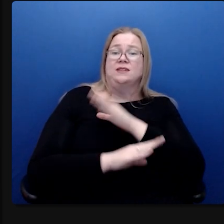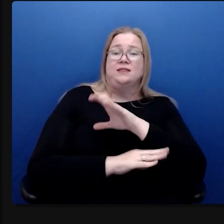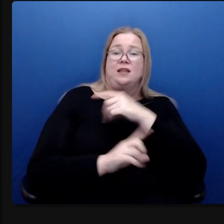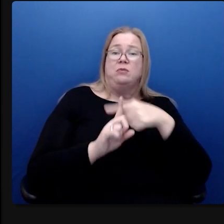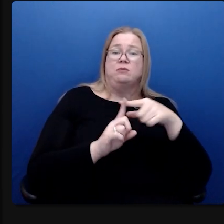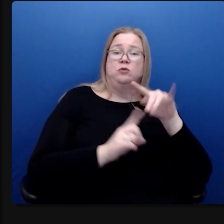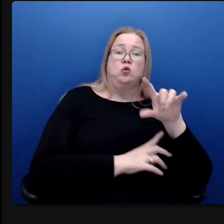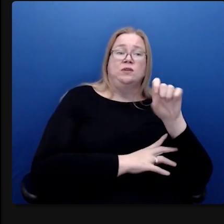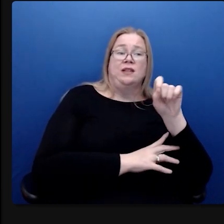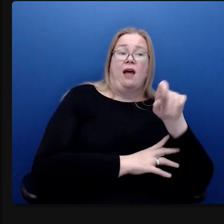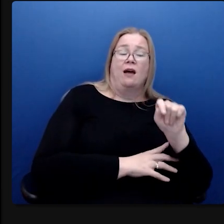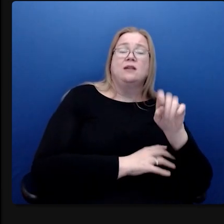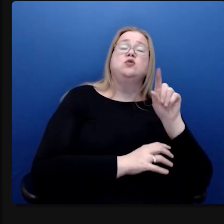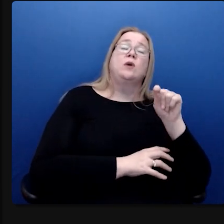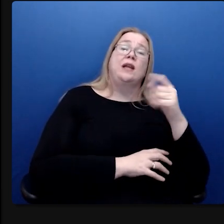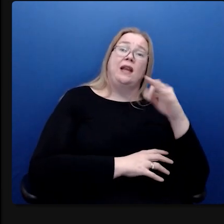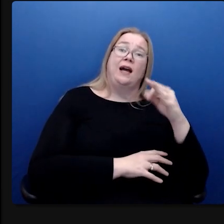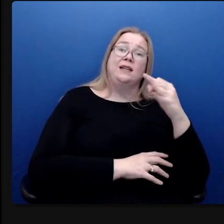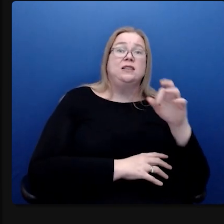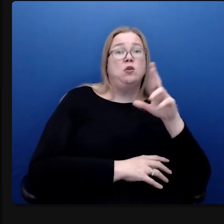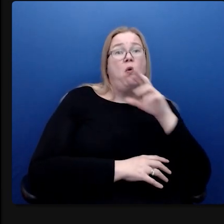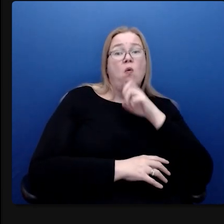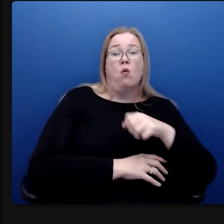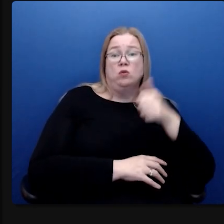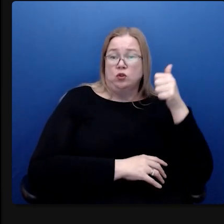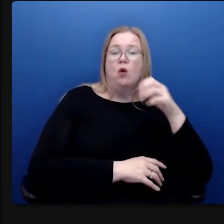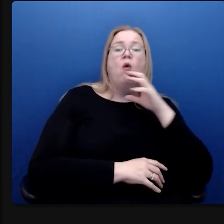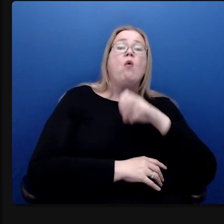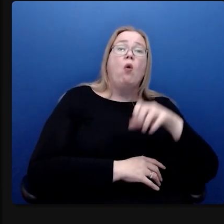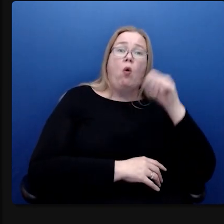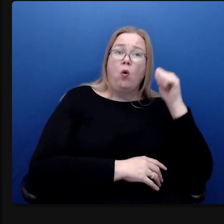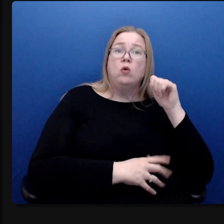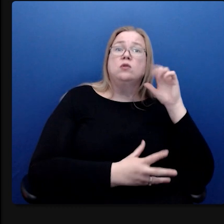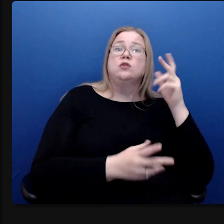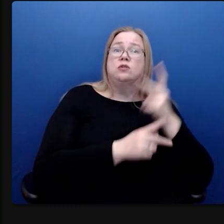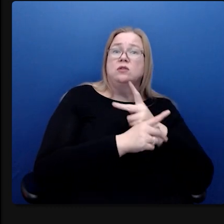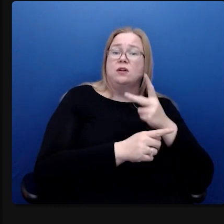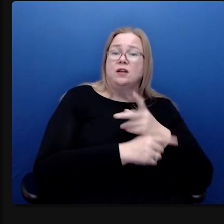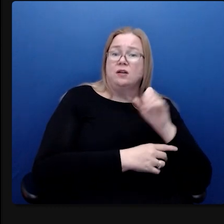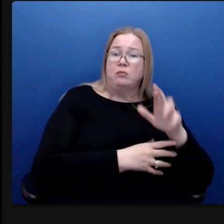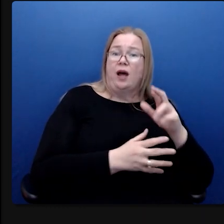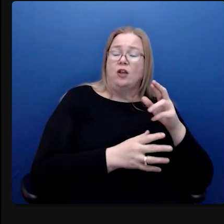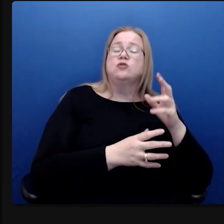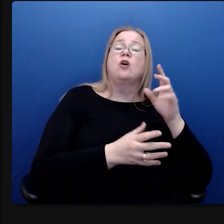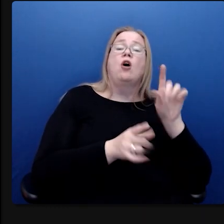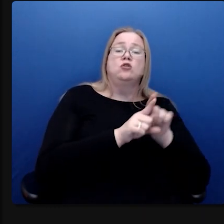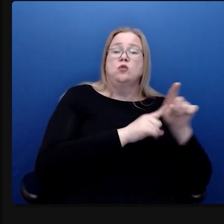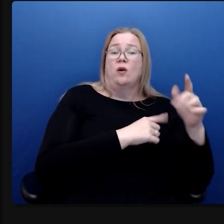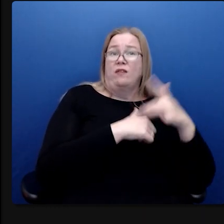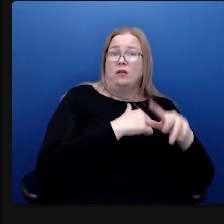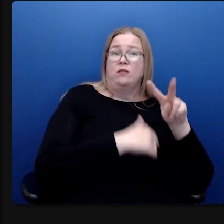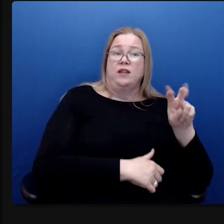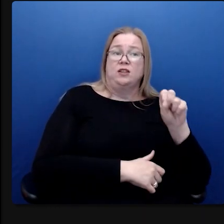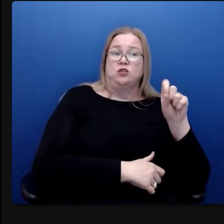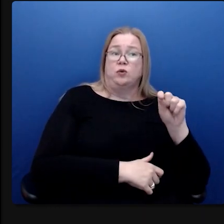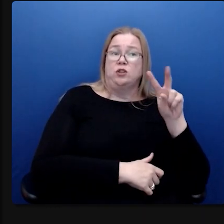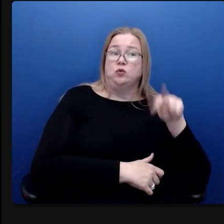with previous C++ toolsets in 2019 or older. Older compilers are also available in VS 2022.